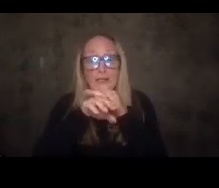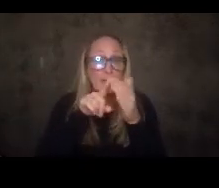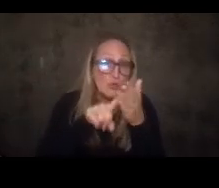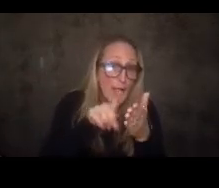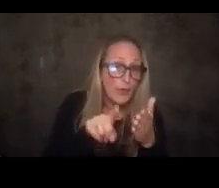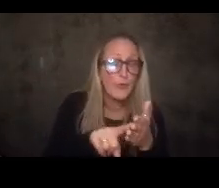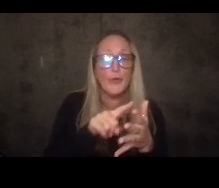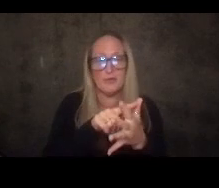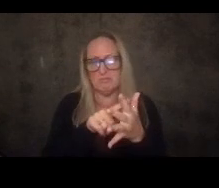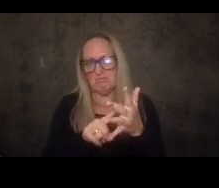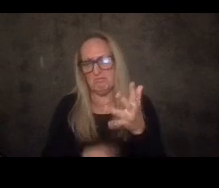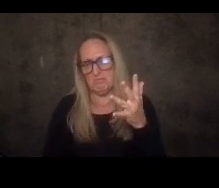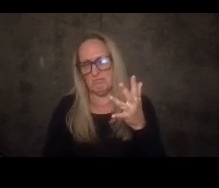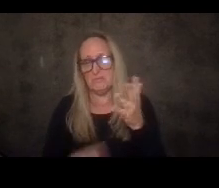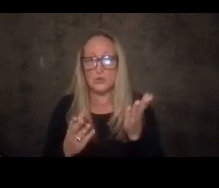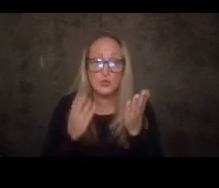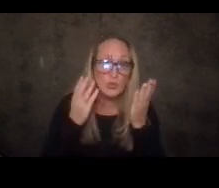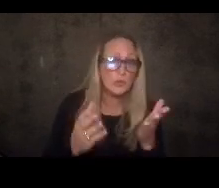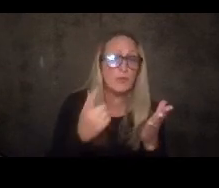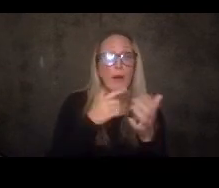And then obviously these suggestions for how you create